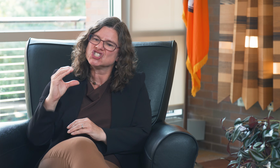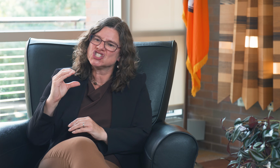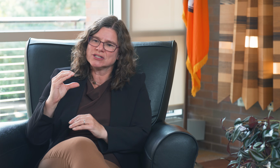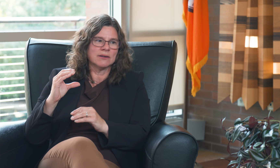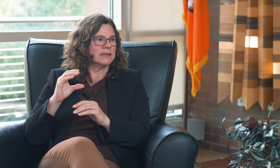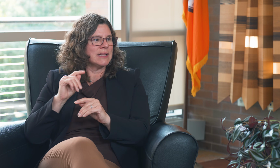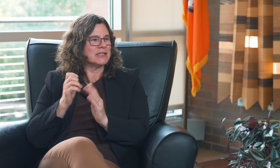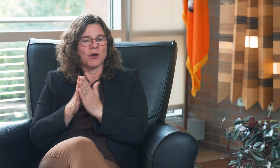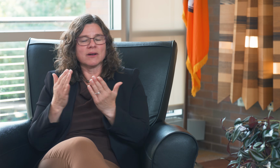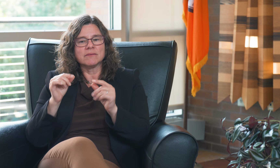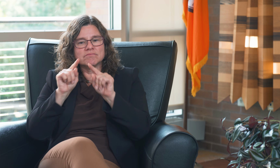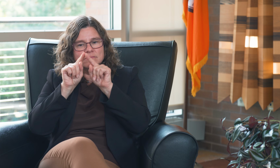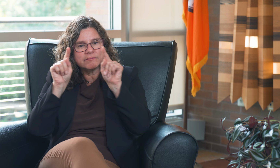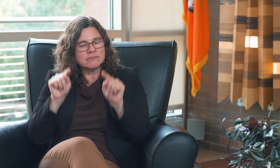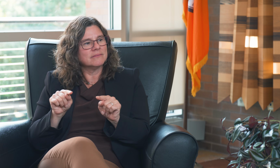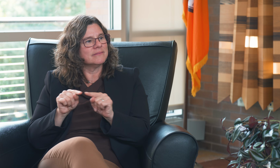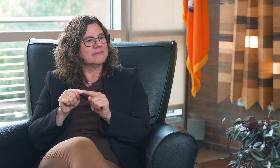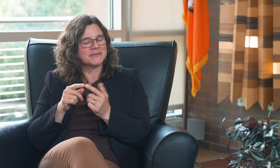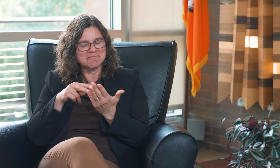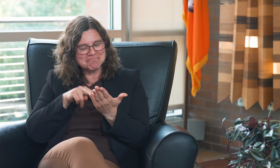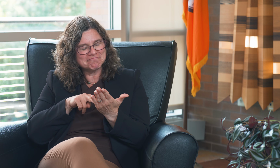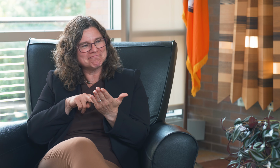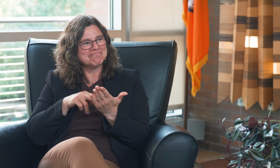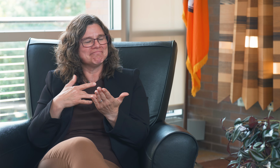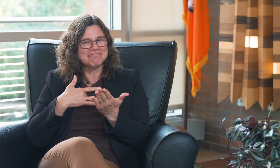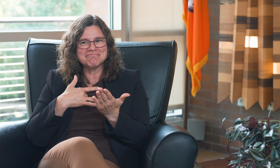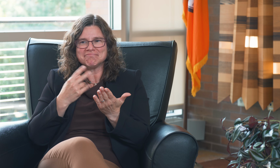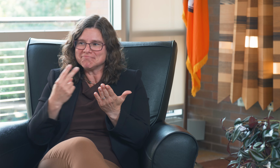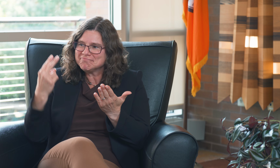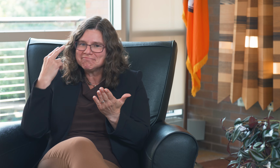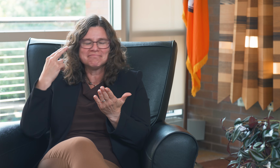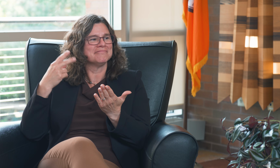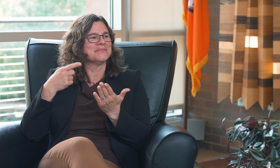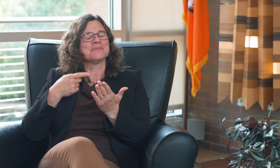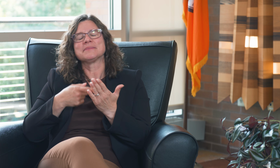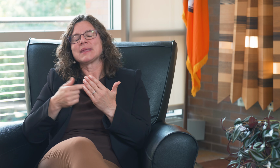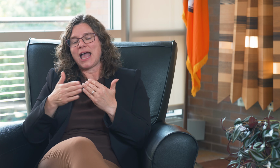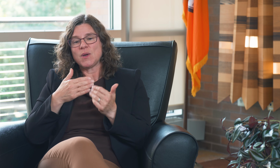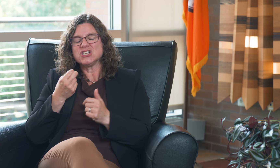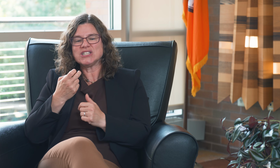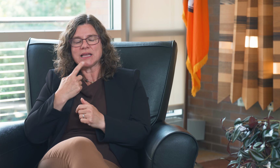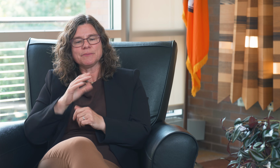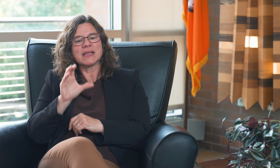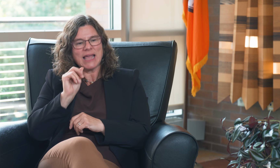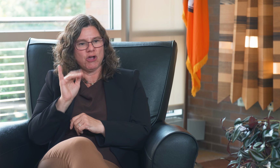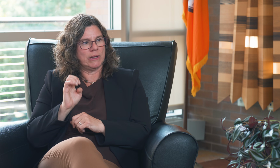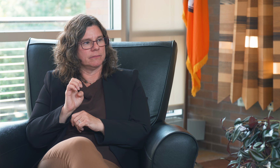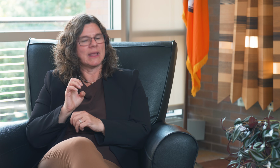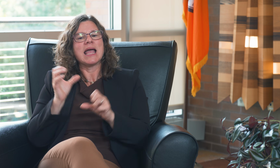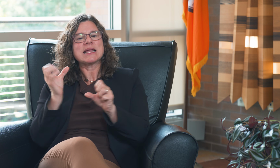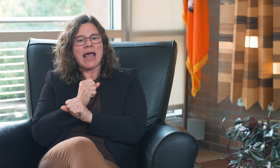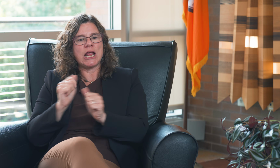You know, now textbooks are huge, but it was a small book, and that was so nice to look back on her time.